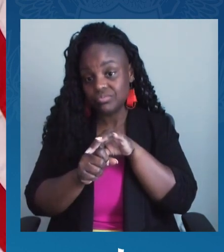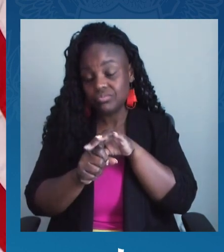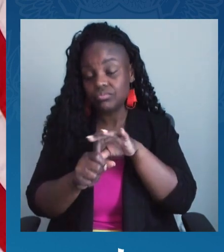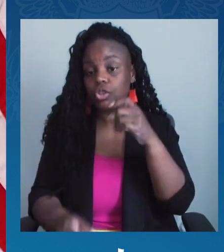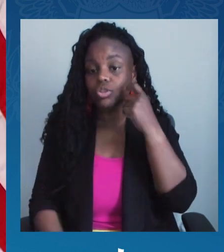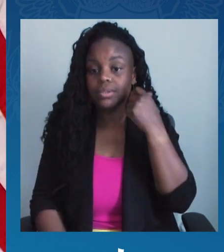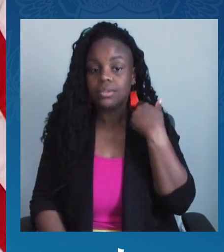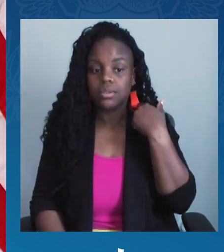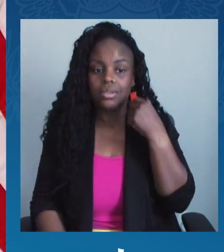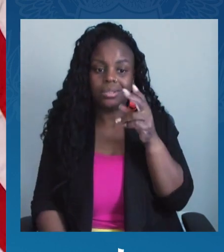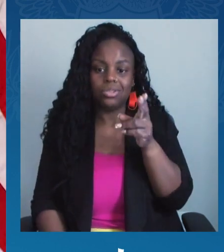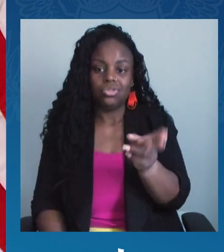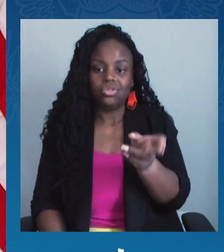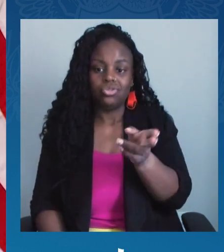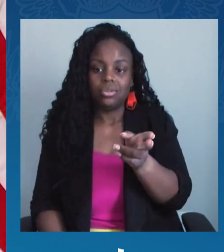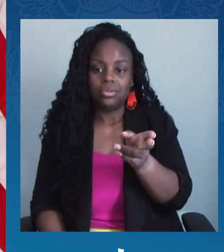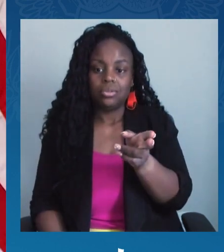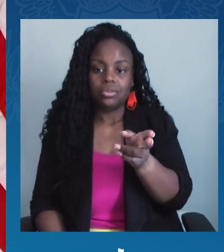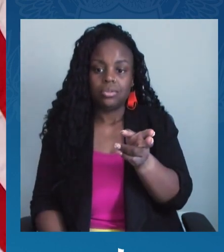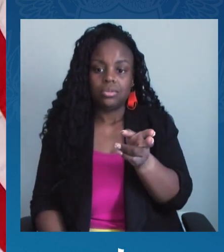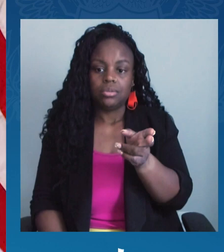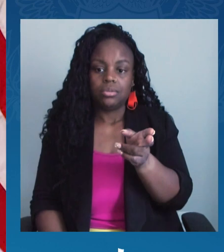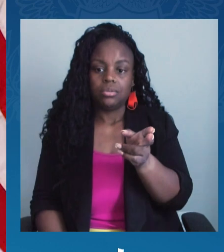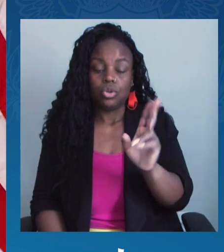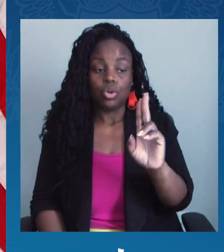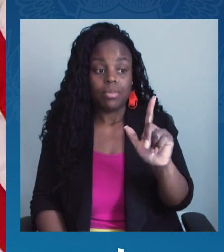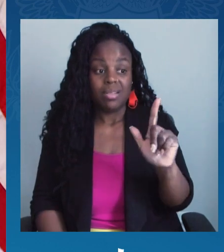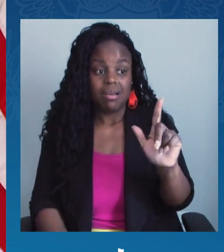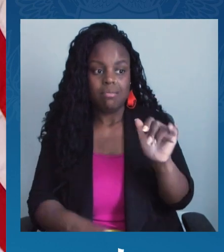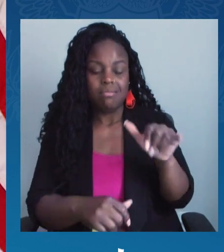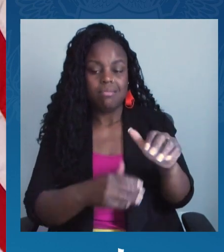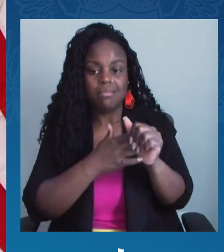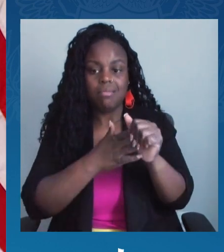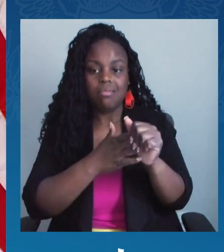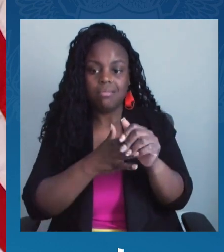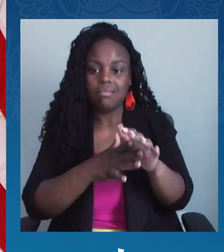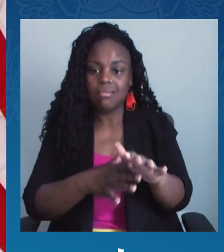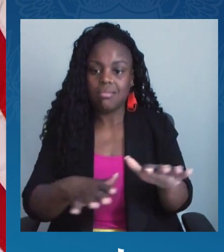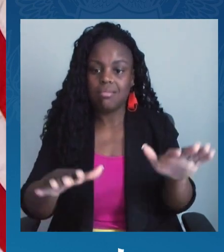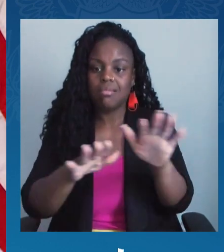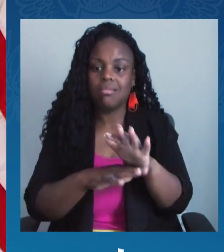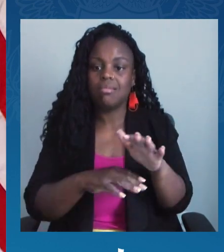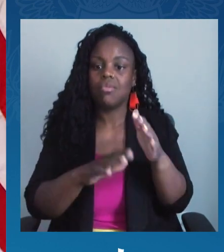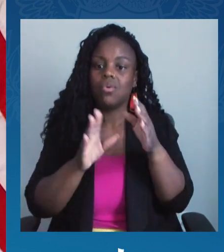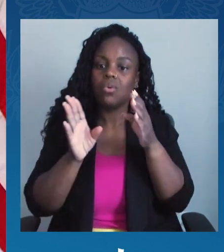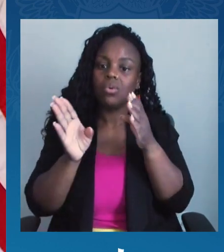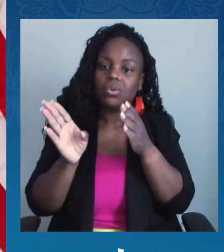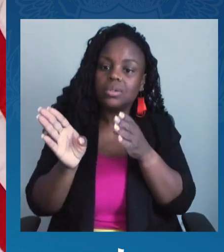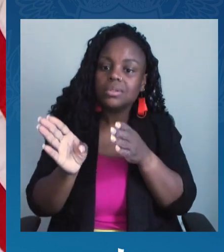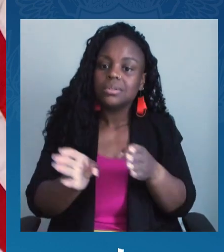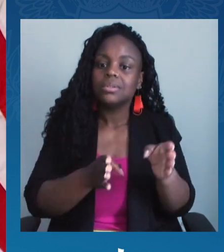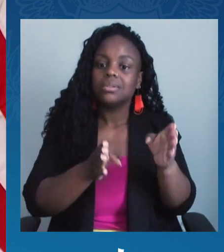Urban League leaders organized in the midst of a pandemic.